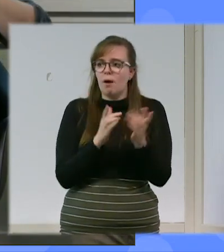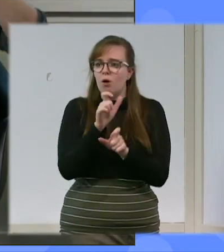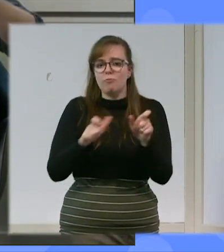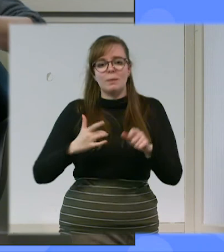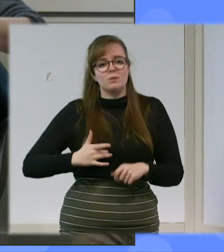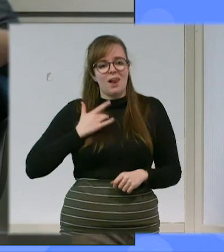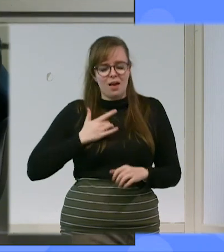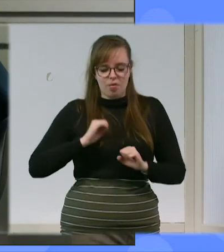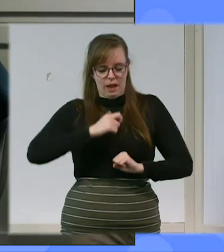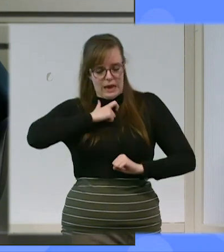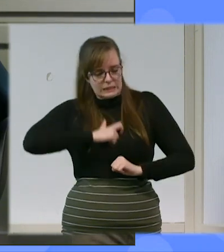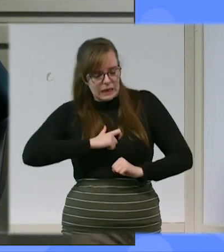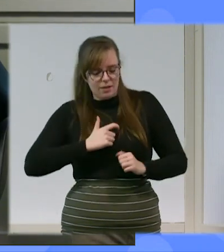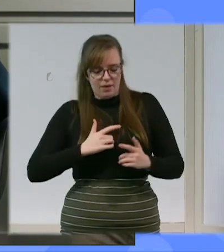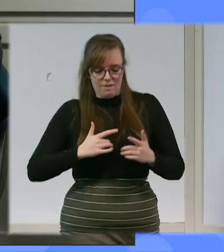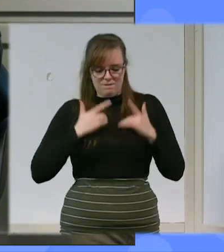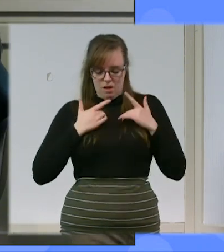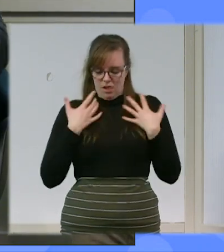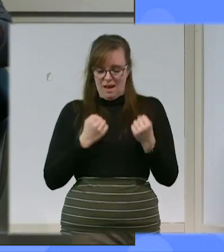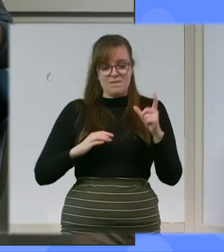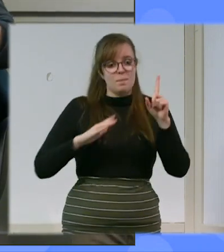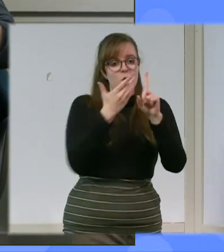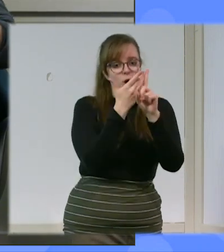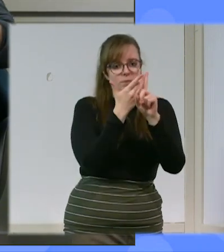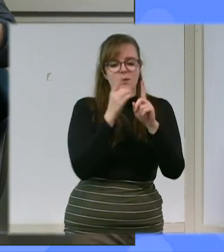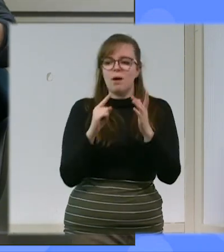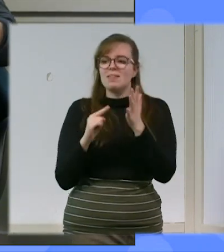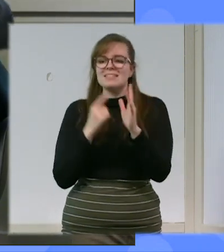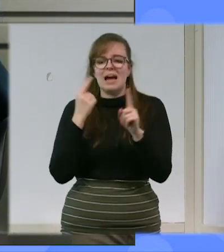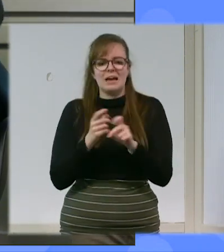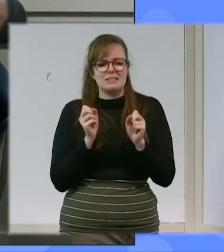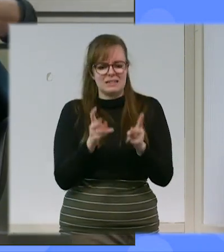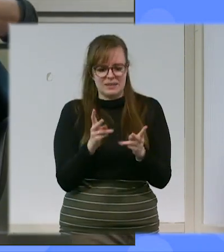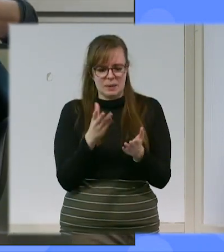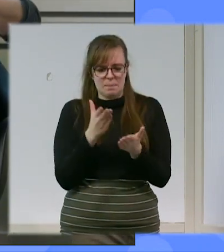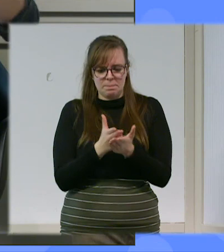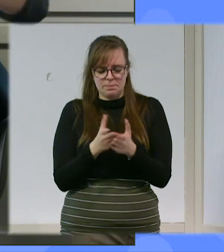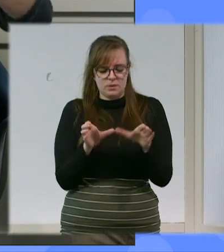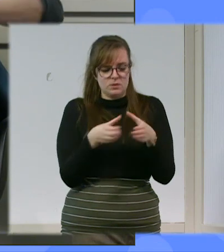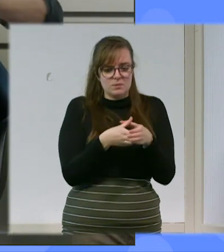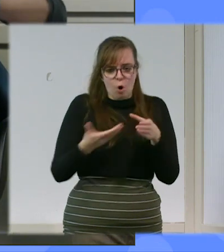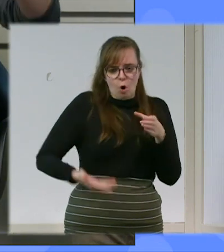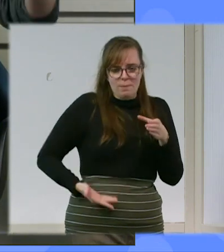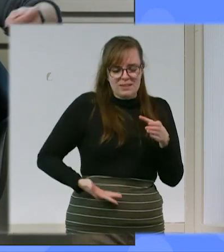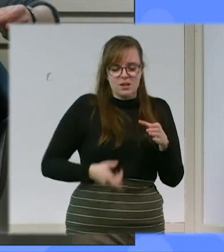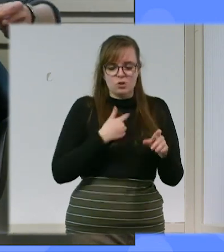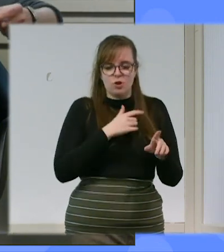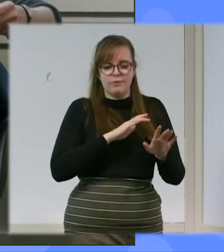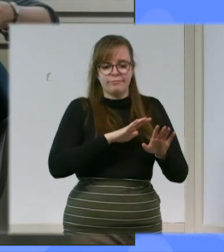their identity of their sense of purpose and yet we've got a tax system that basically to small businesses dis encourages and taking on more workers so